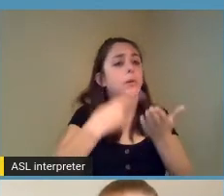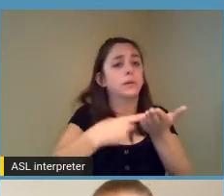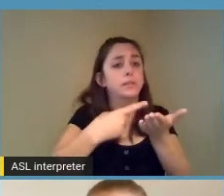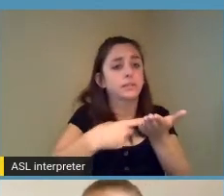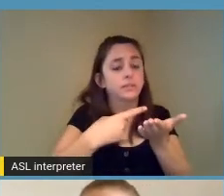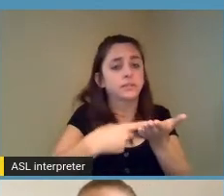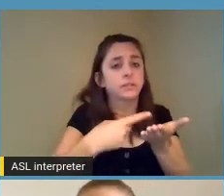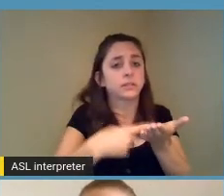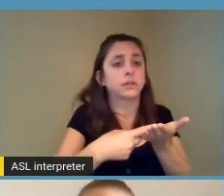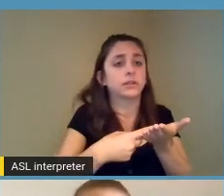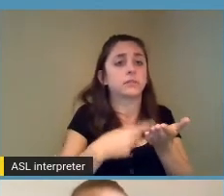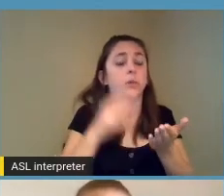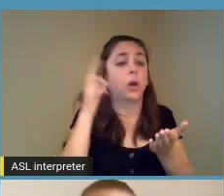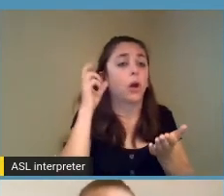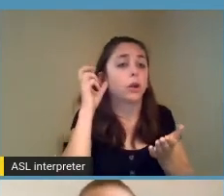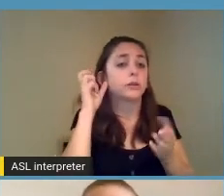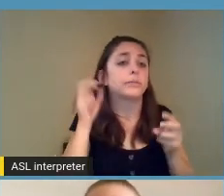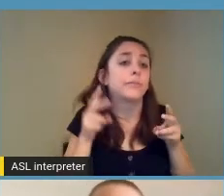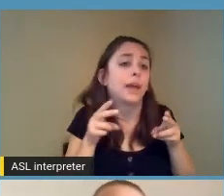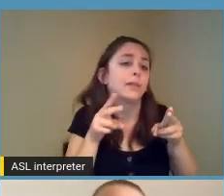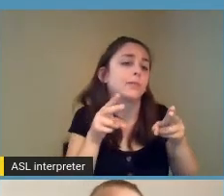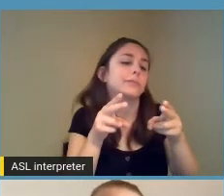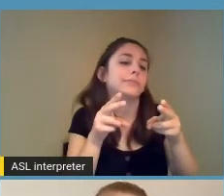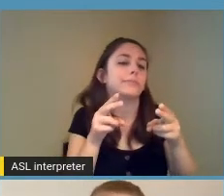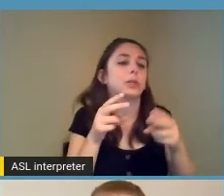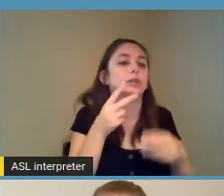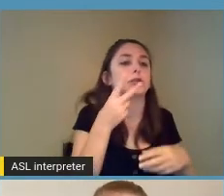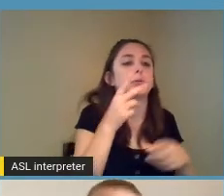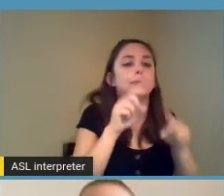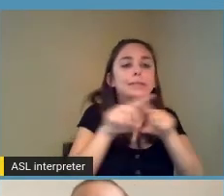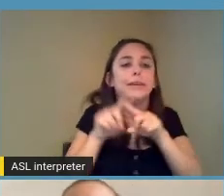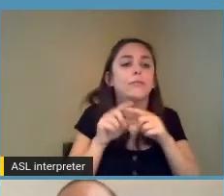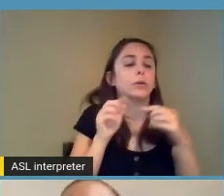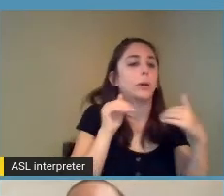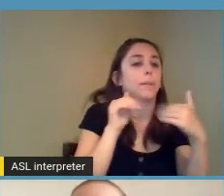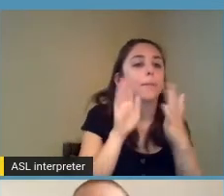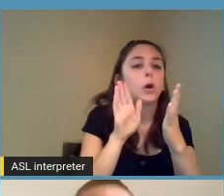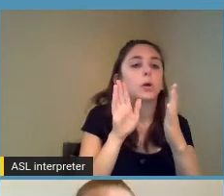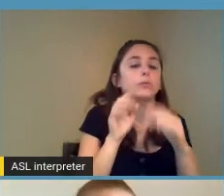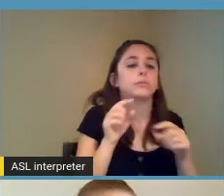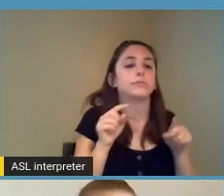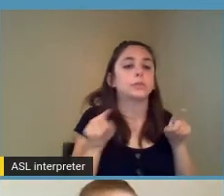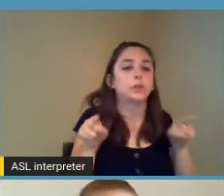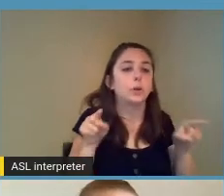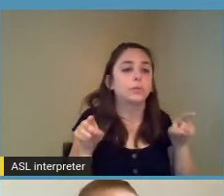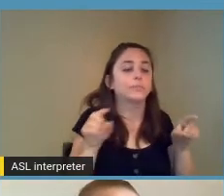two ways of approaching it. Kind of cutting down to the story or building up the story.